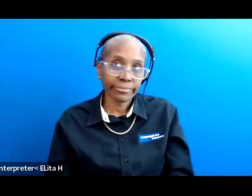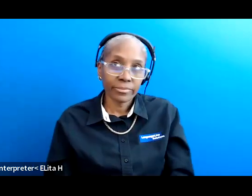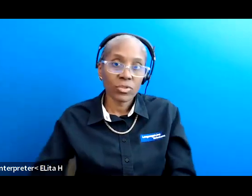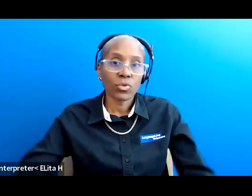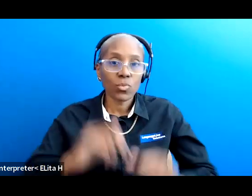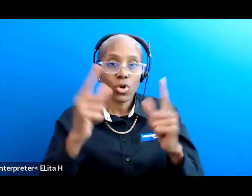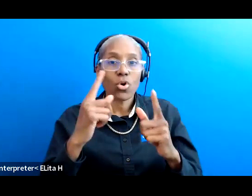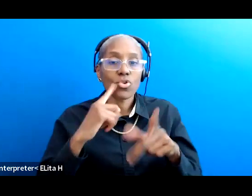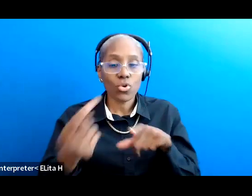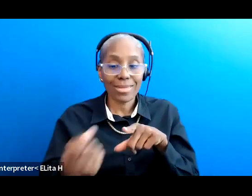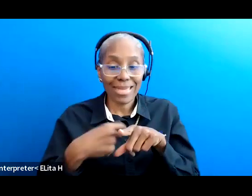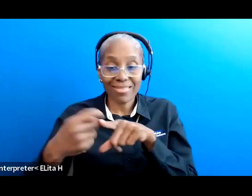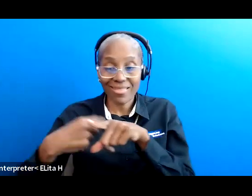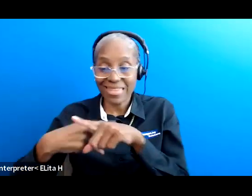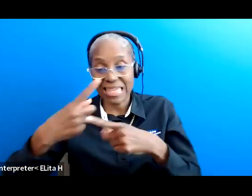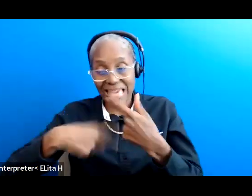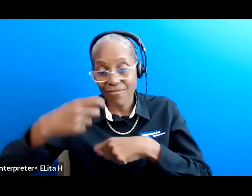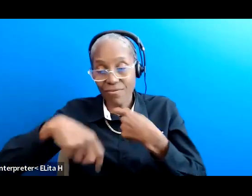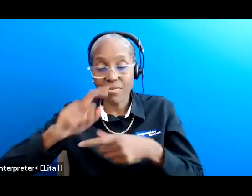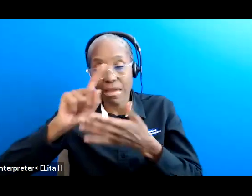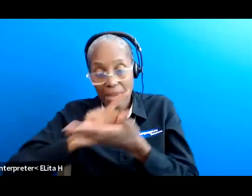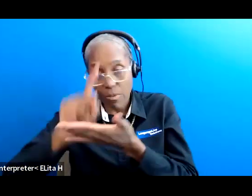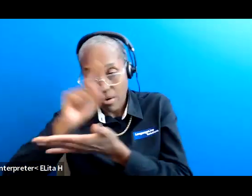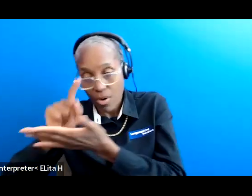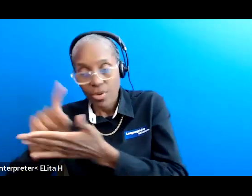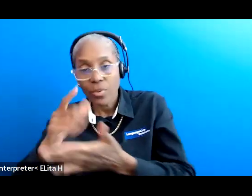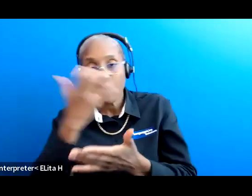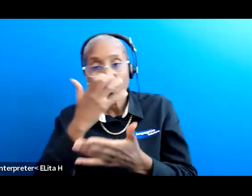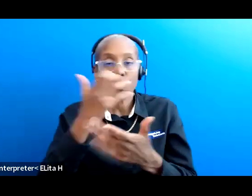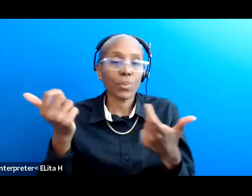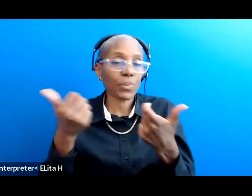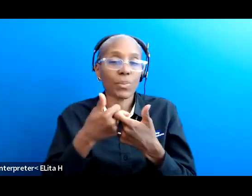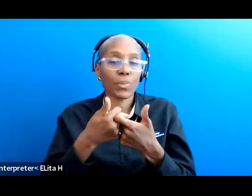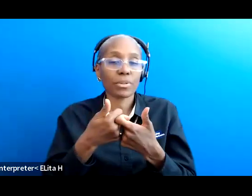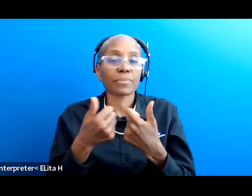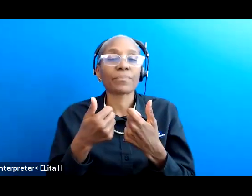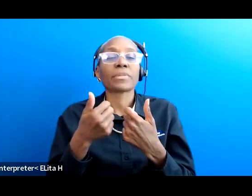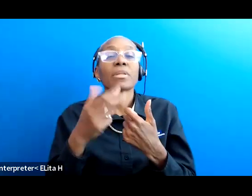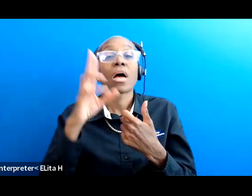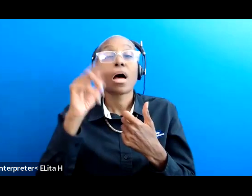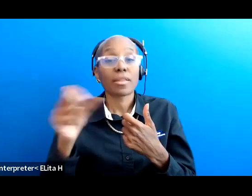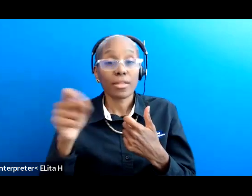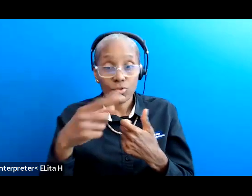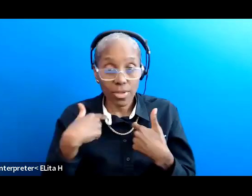catheterizing every hour is going to be kind of a bit of a challenge unless you have a caretaker that's there.